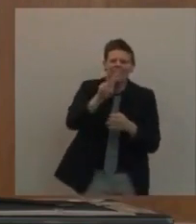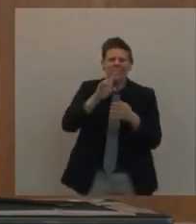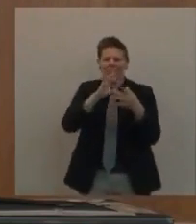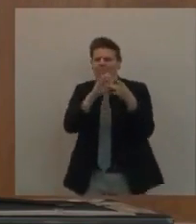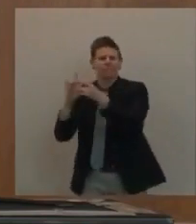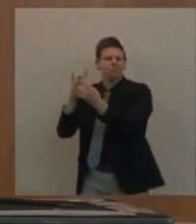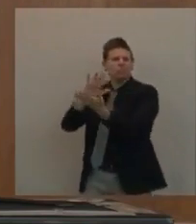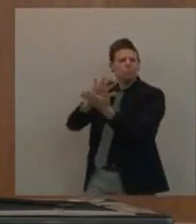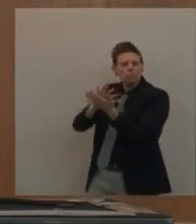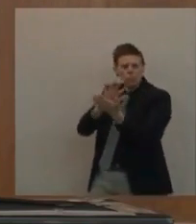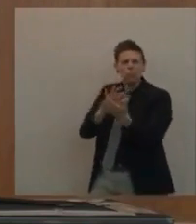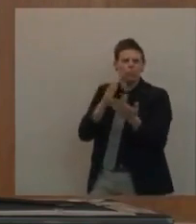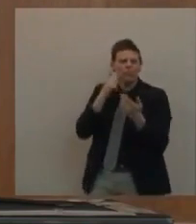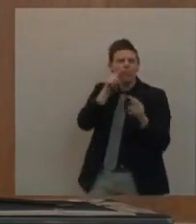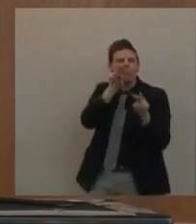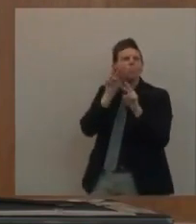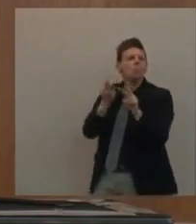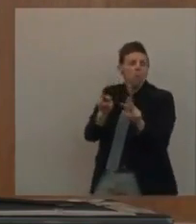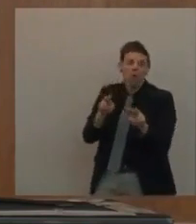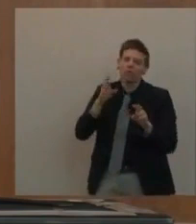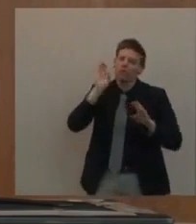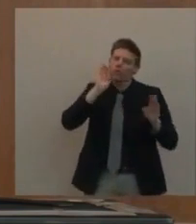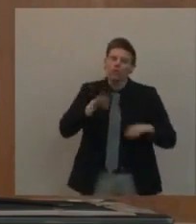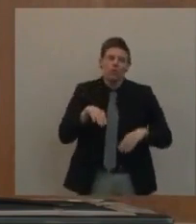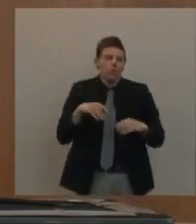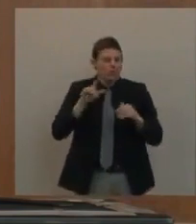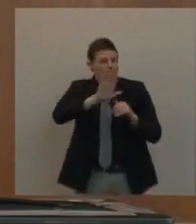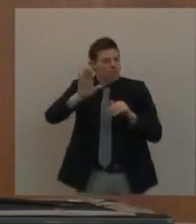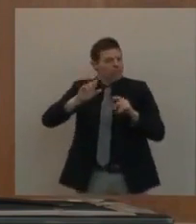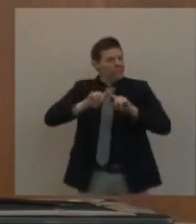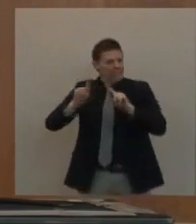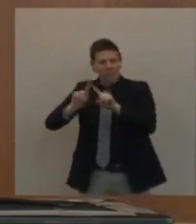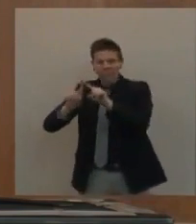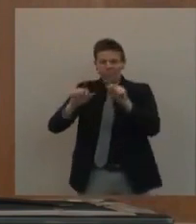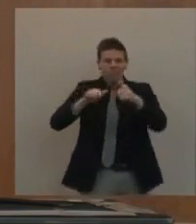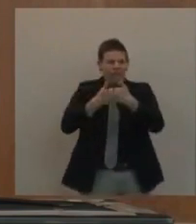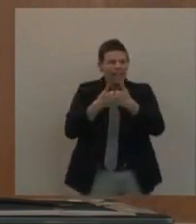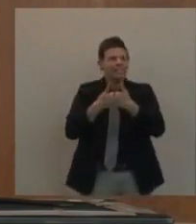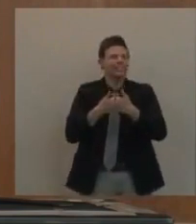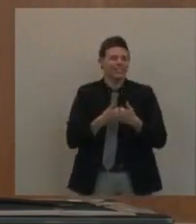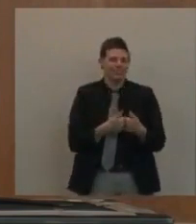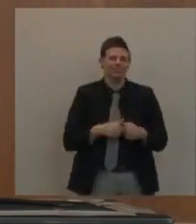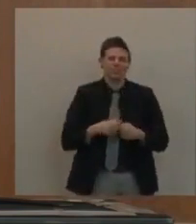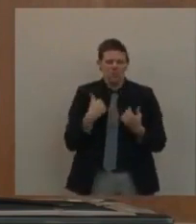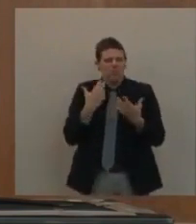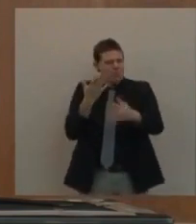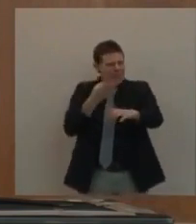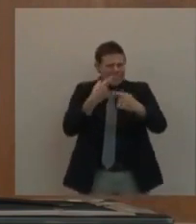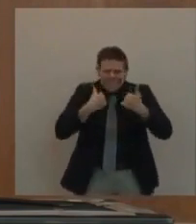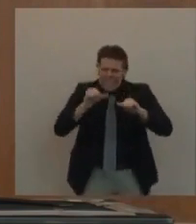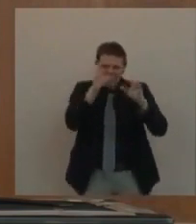MEANINGFUL EDUCATIONAL EXPERIENCE EVEN THOUGH WE ARE NOT GOING TO SCHOOL. I THANK YOU.